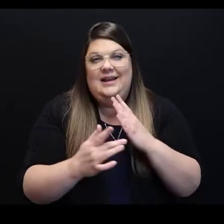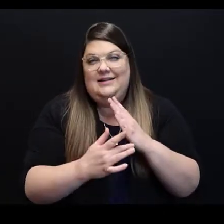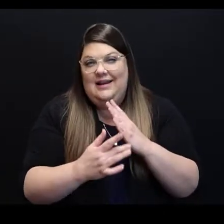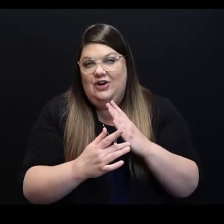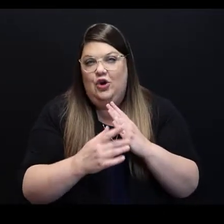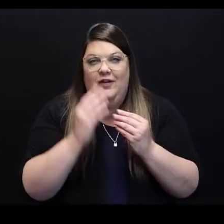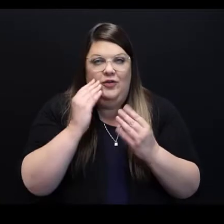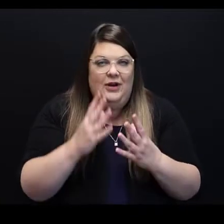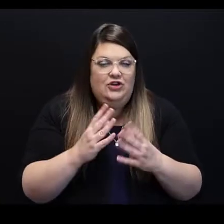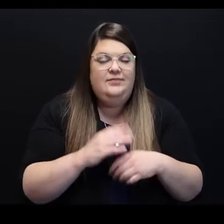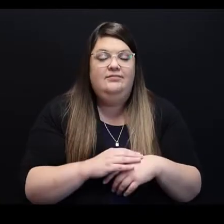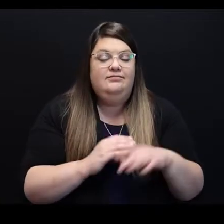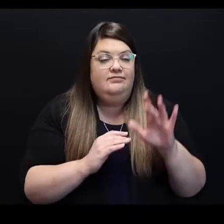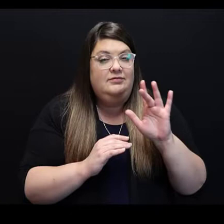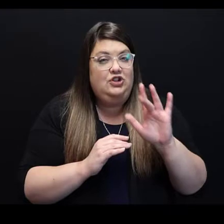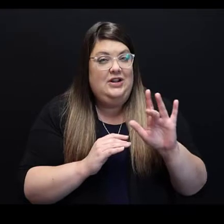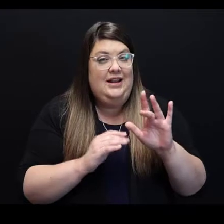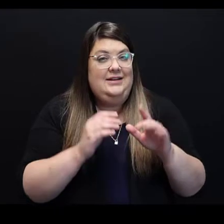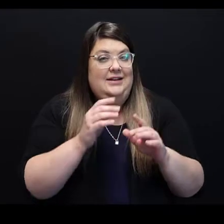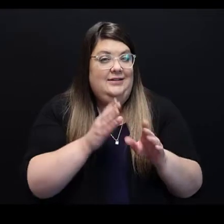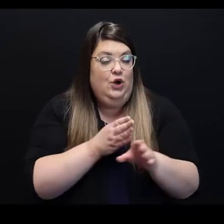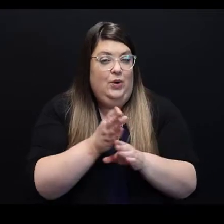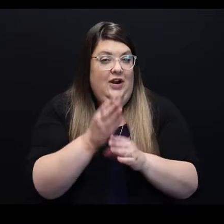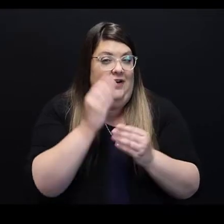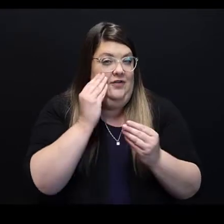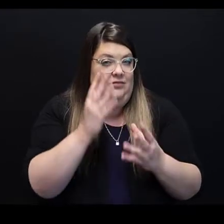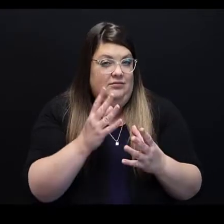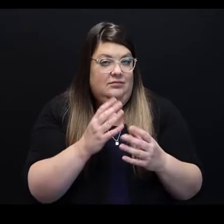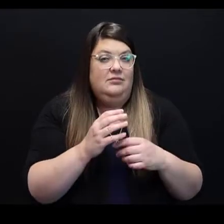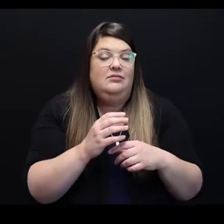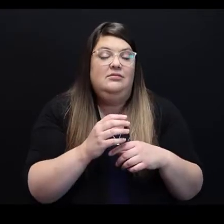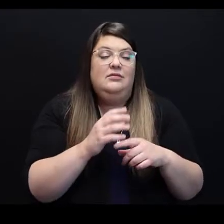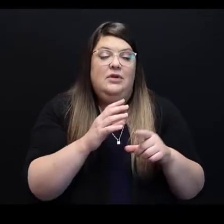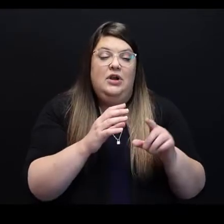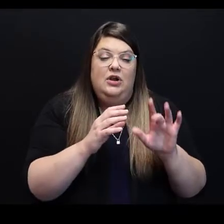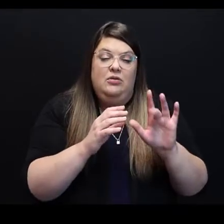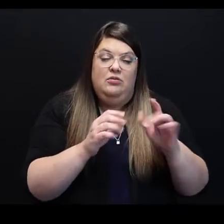Select career exploration to open the accordion to reveal resources such as O Net